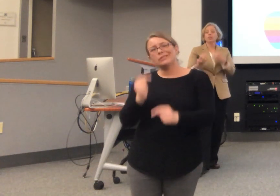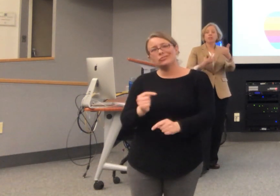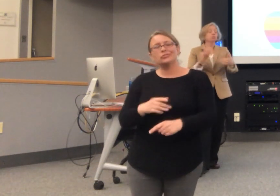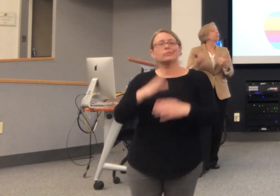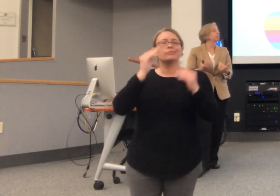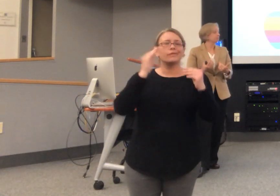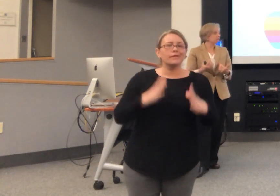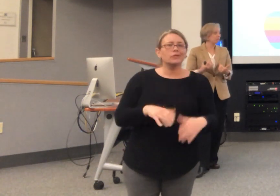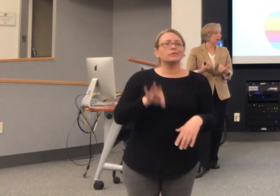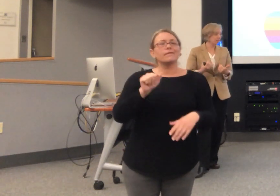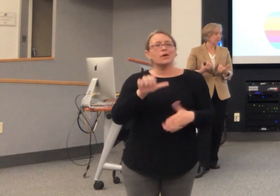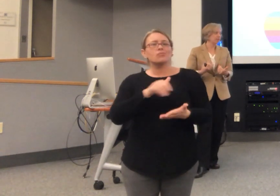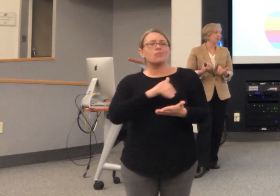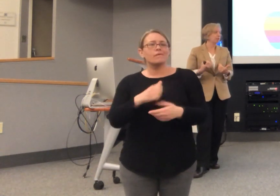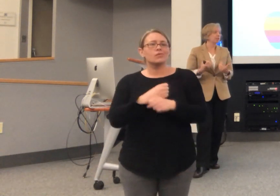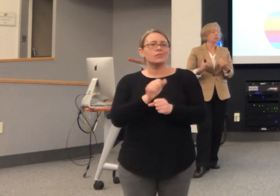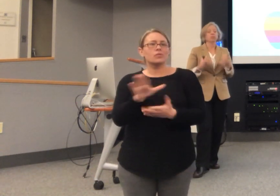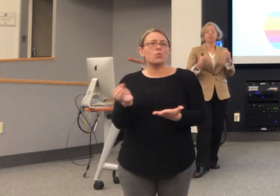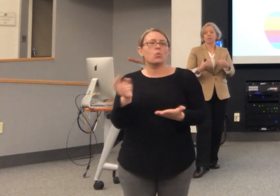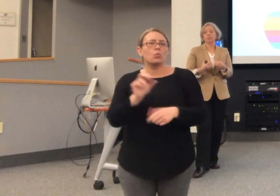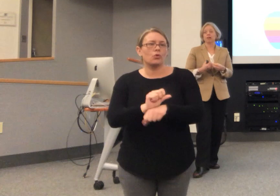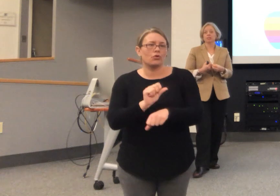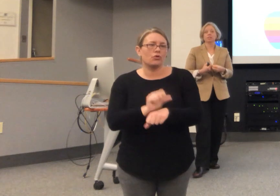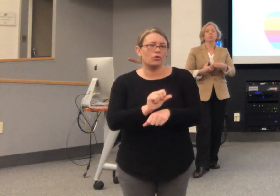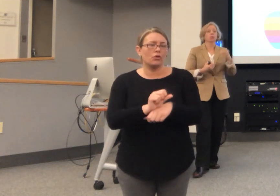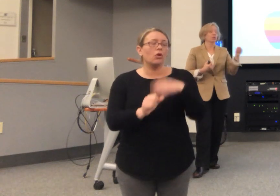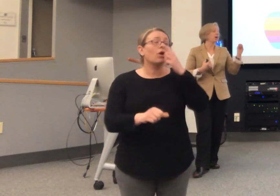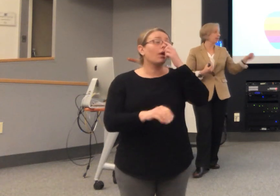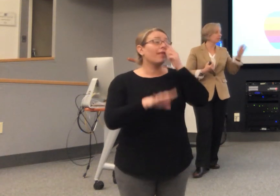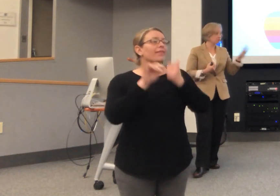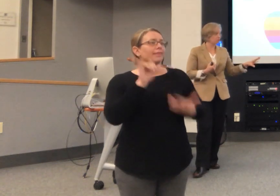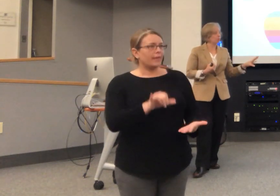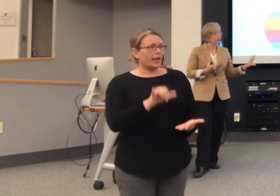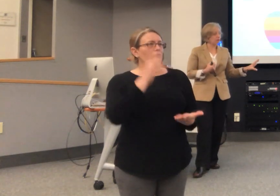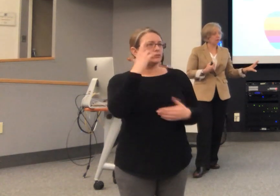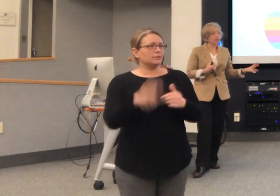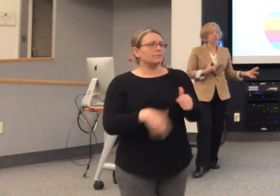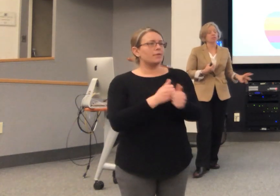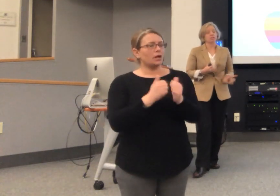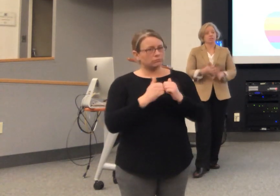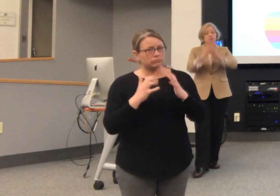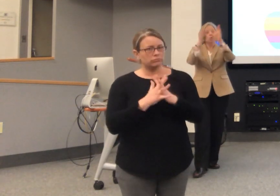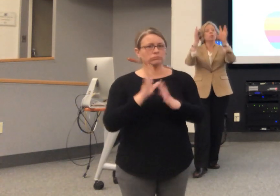And that's what you build into the policy that we say, well, you're gonna have a policy where we're not gonna just go by what copyright law says,